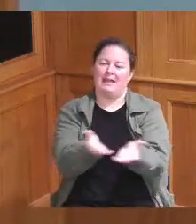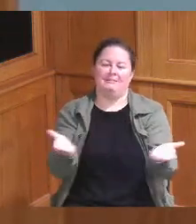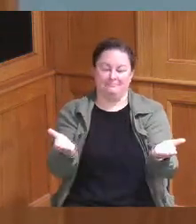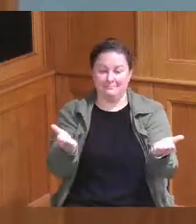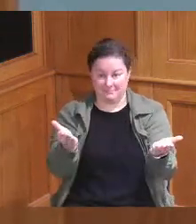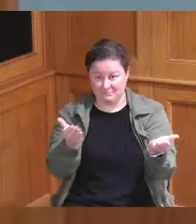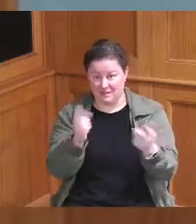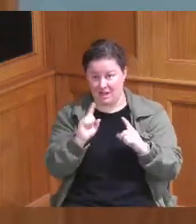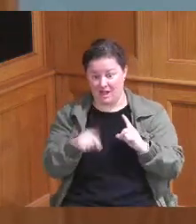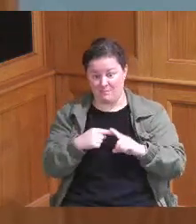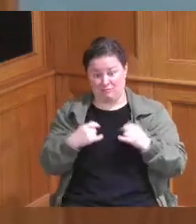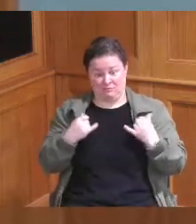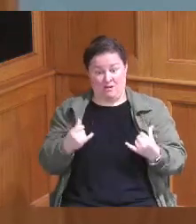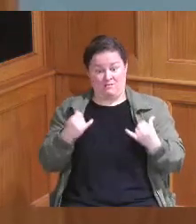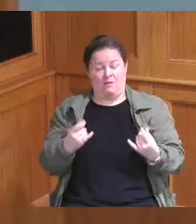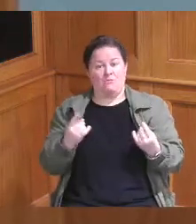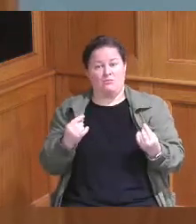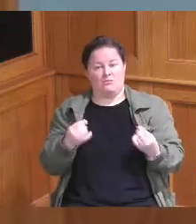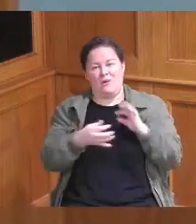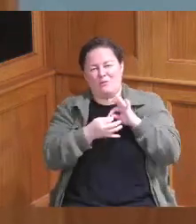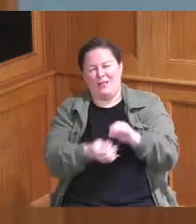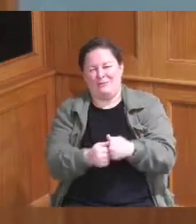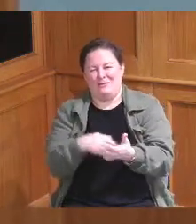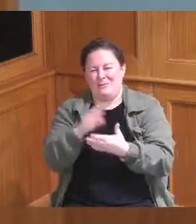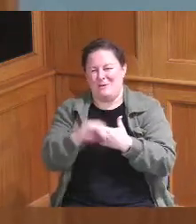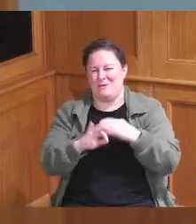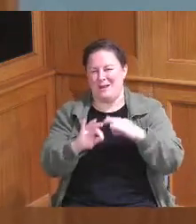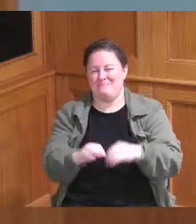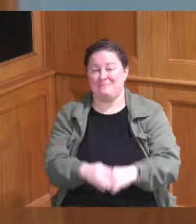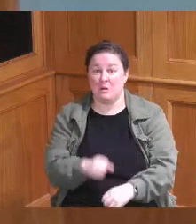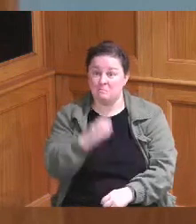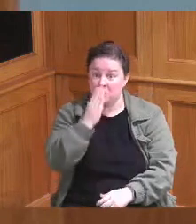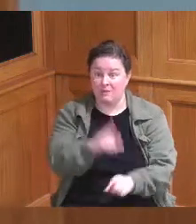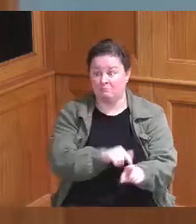stand as it relates to beyond your imagination so I will turn it over to Melissa and she'll